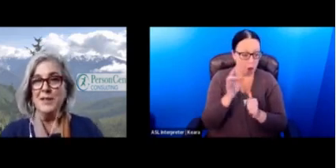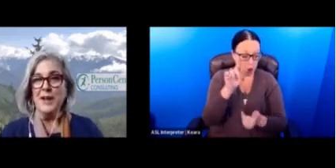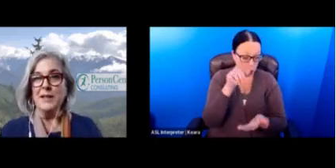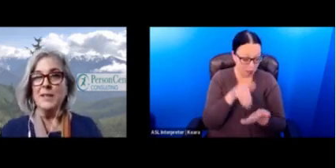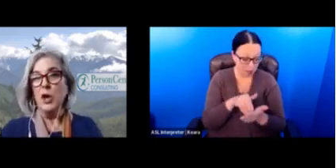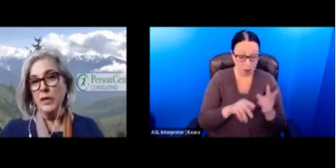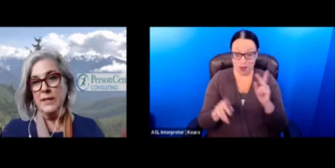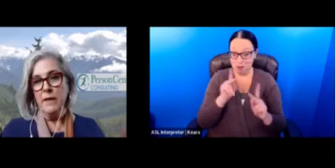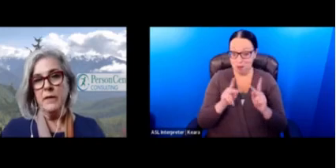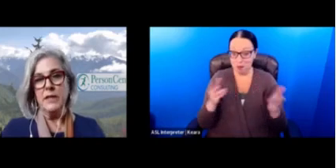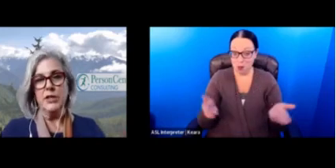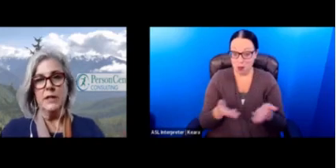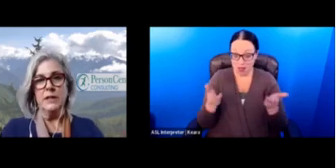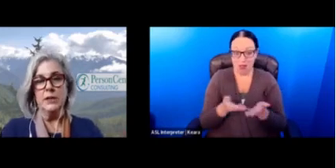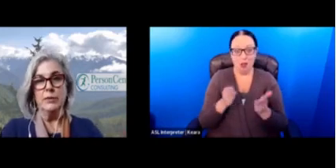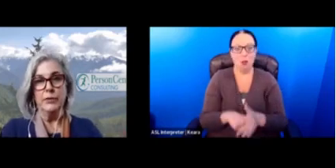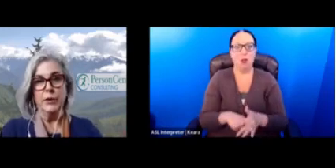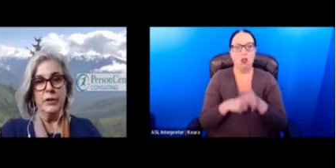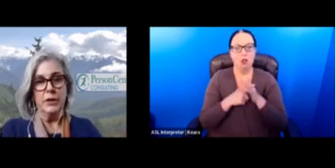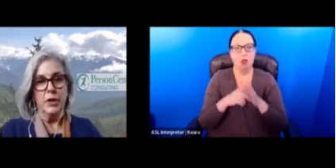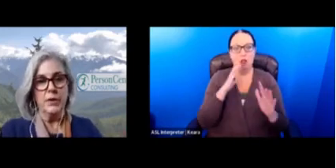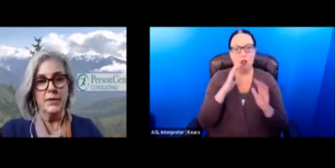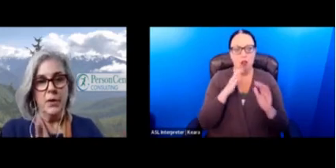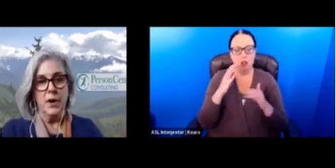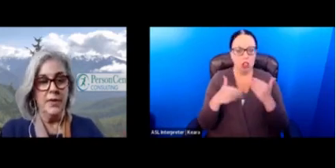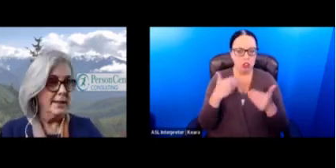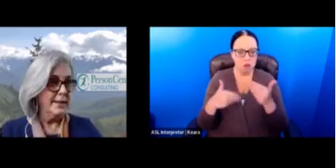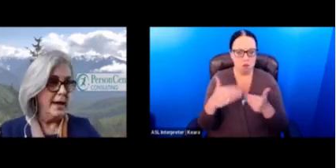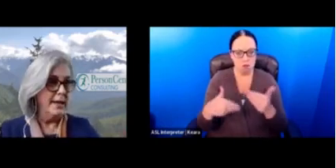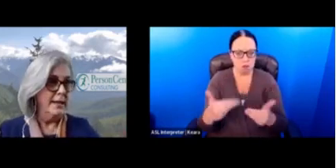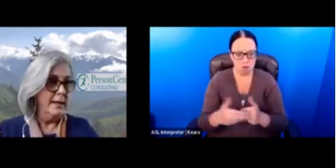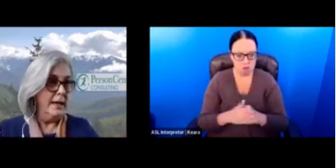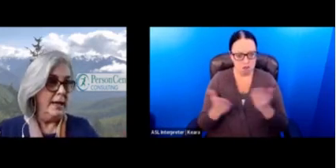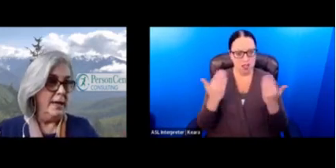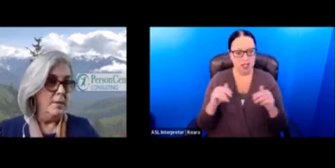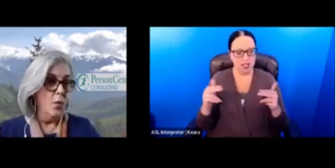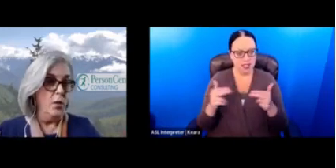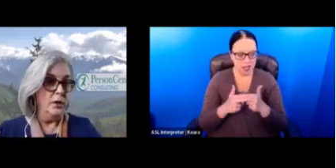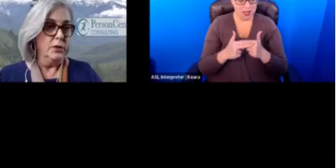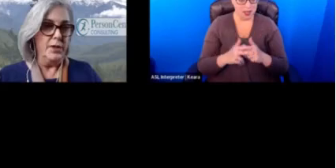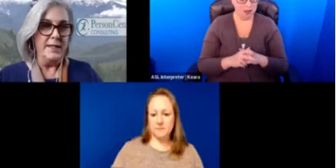And I think the heart of some of this is really in that word, intentional risk identification.